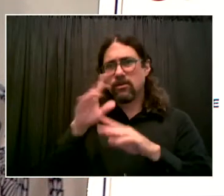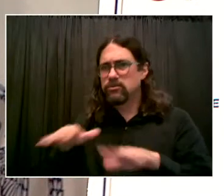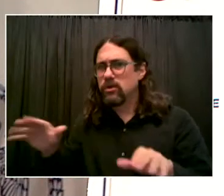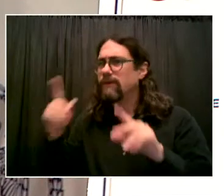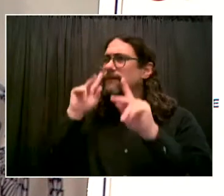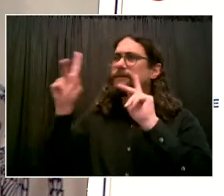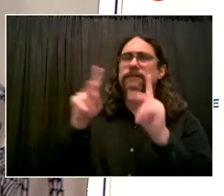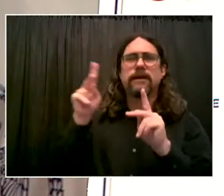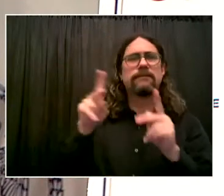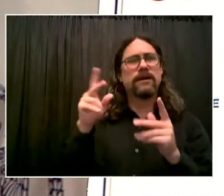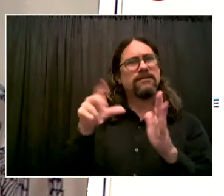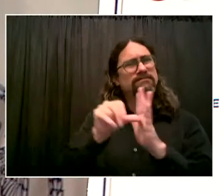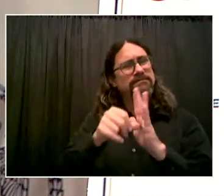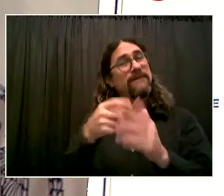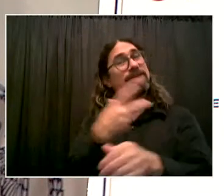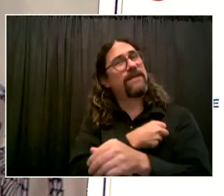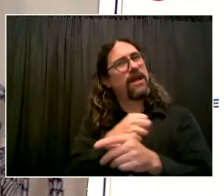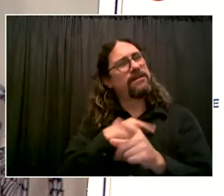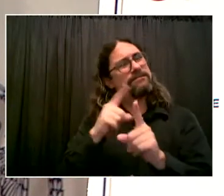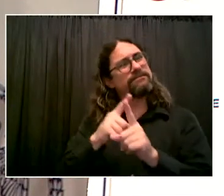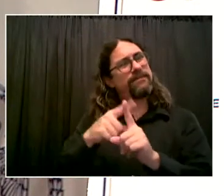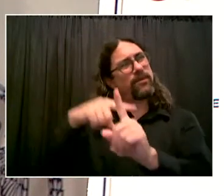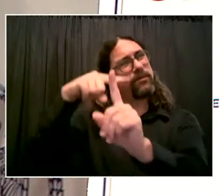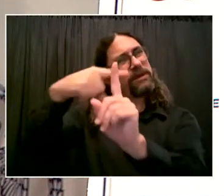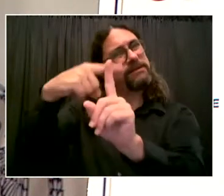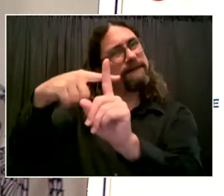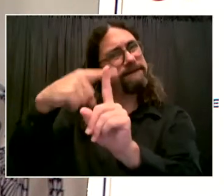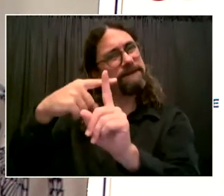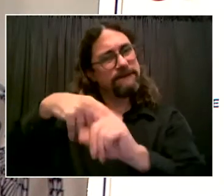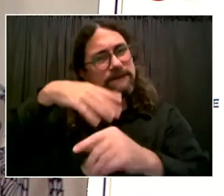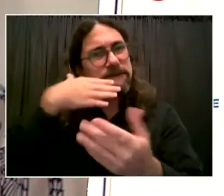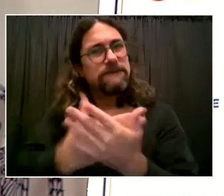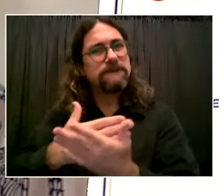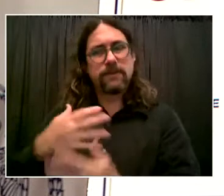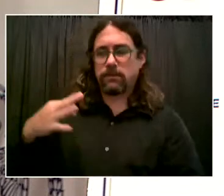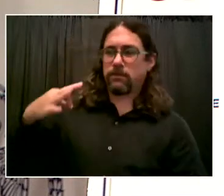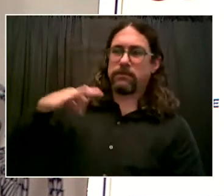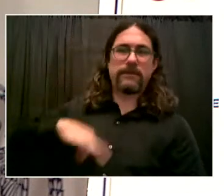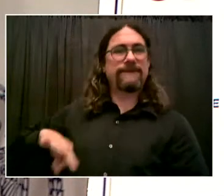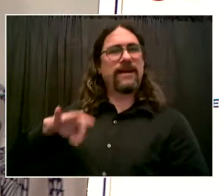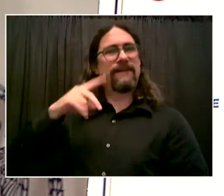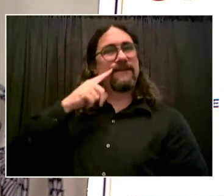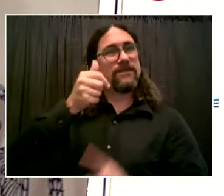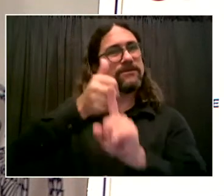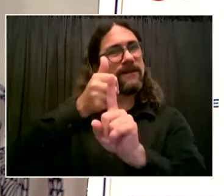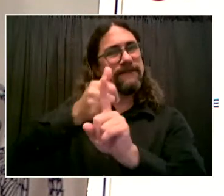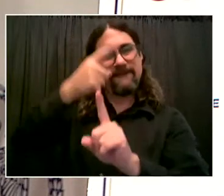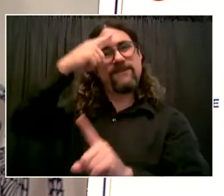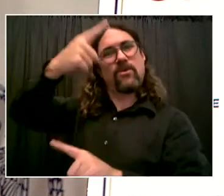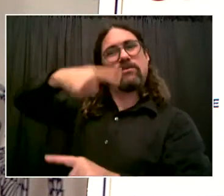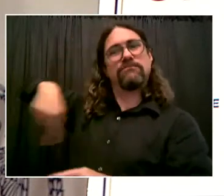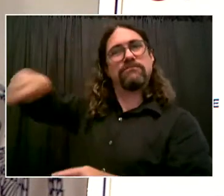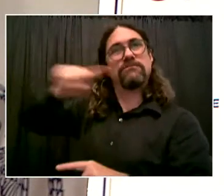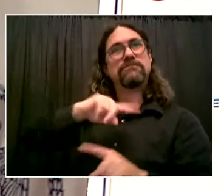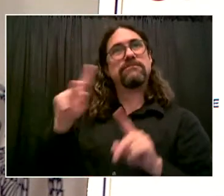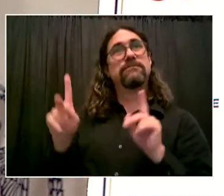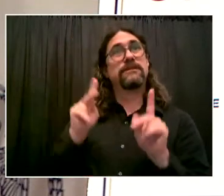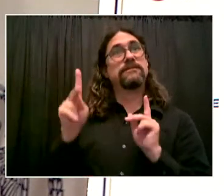POSITIVE PART OF THIS THAT LIFE COULD GO BACK TO SOMETHING BETTER AND YOU COULD TAKE YOUR MASK